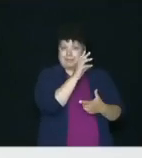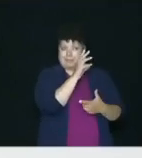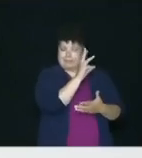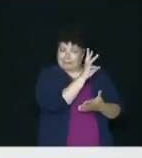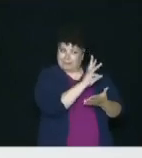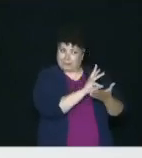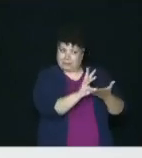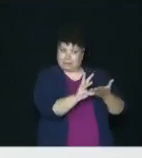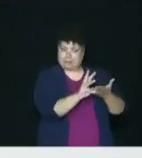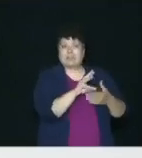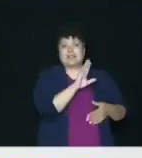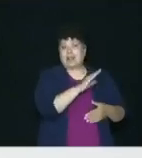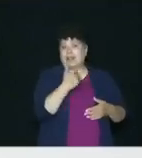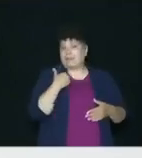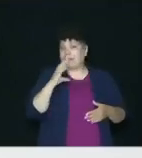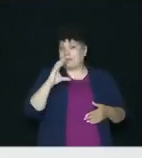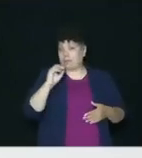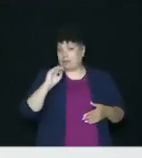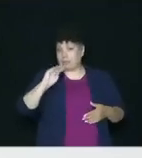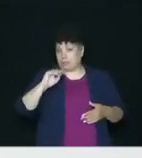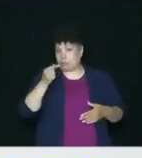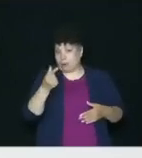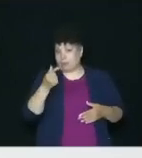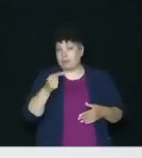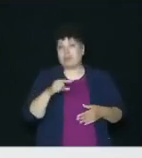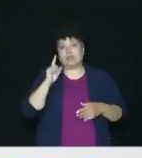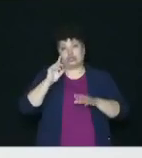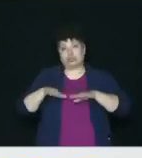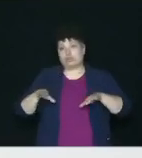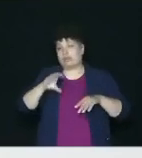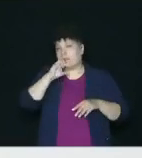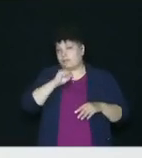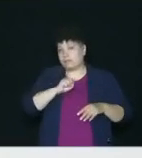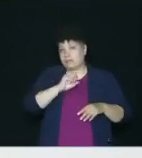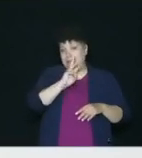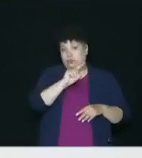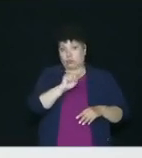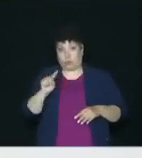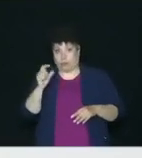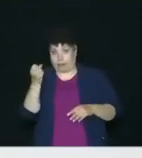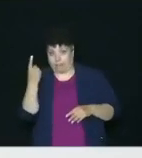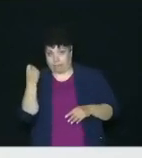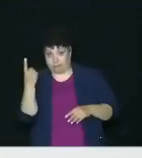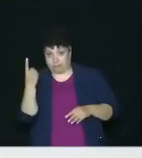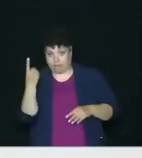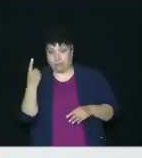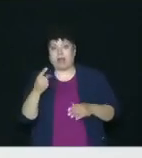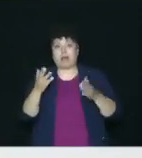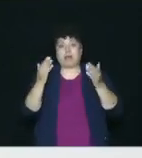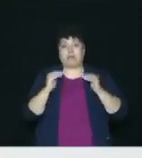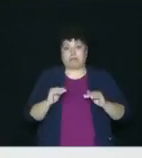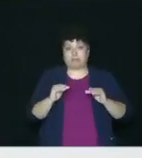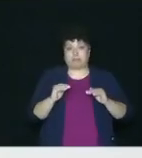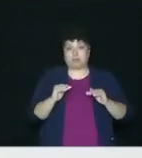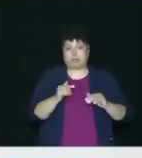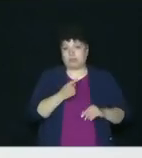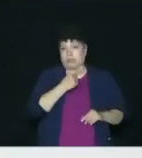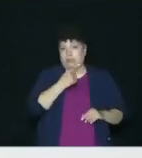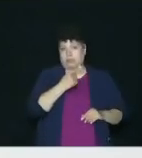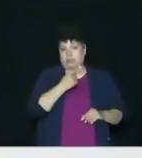OFFERED AT SIX WEEKS INTERVALS.